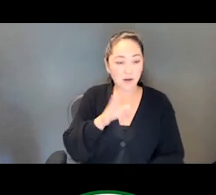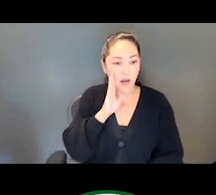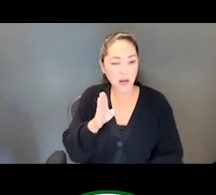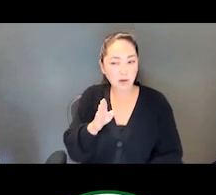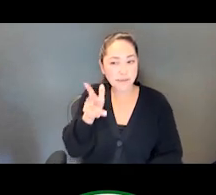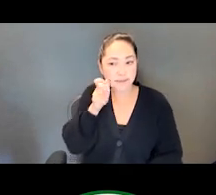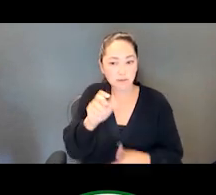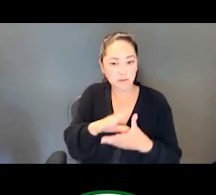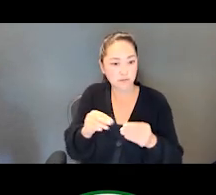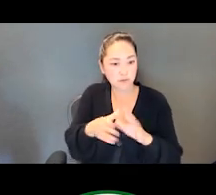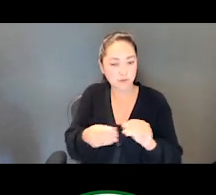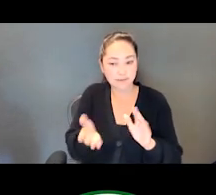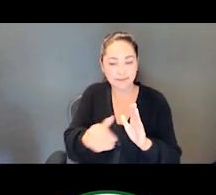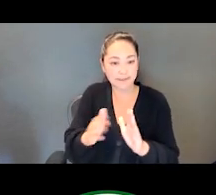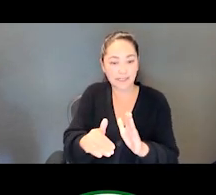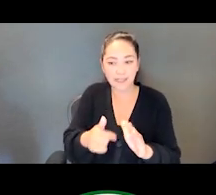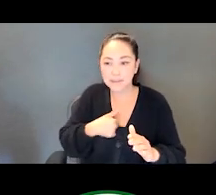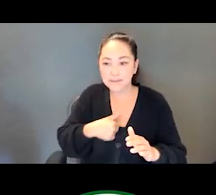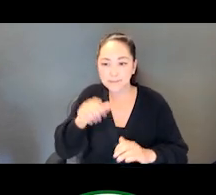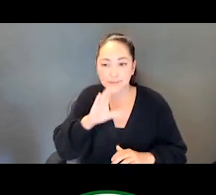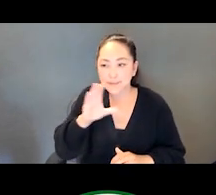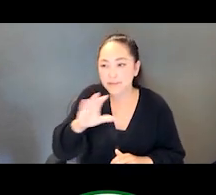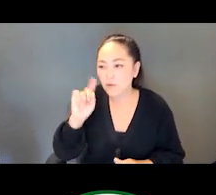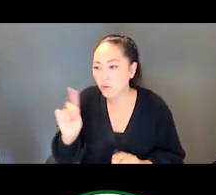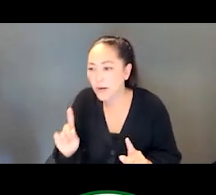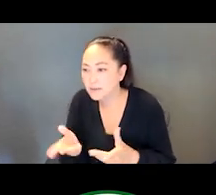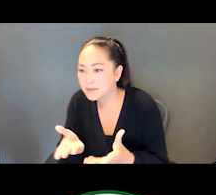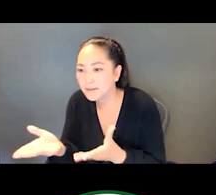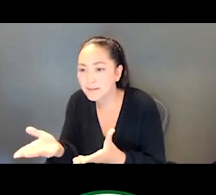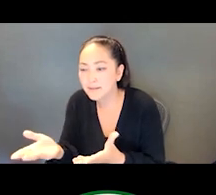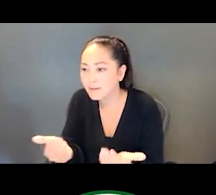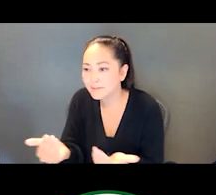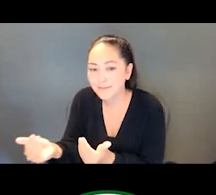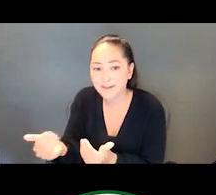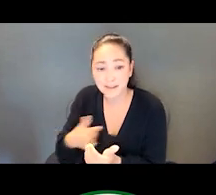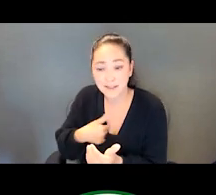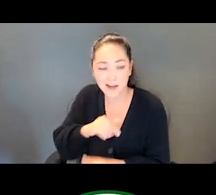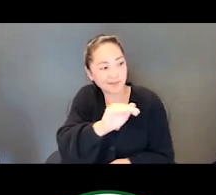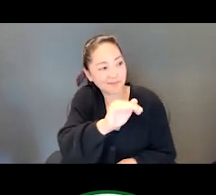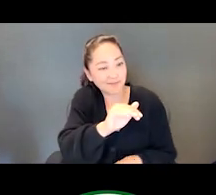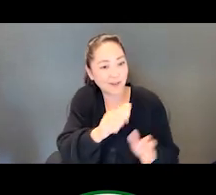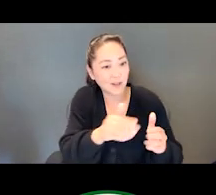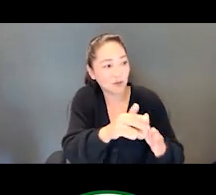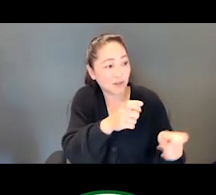A municipality who has like the best intentions and it's like all new for them so I think